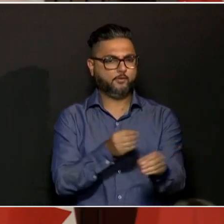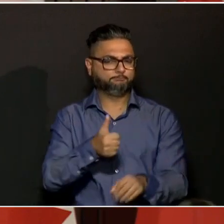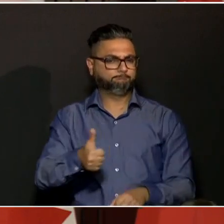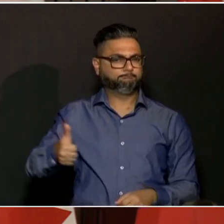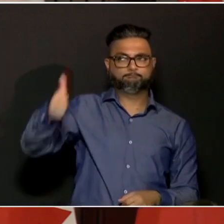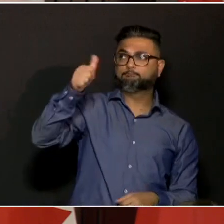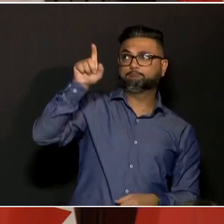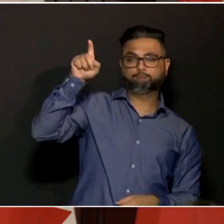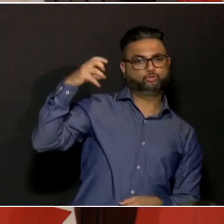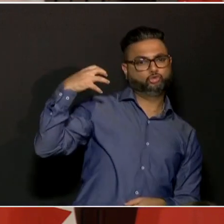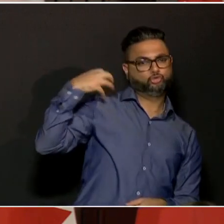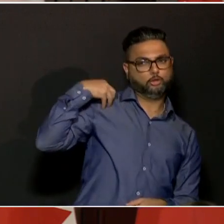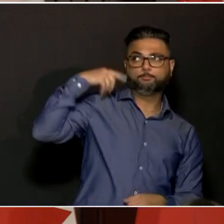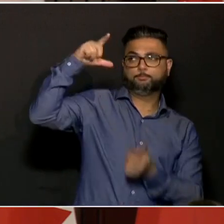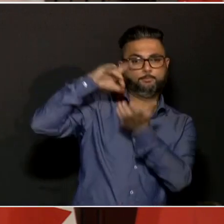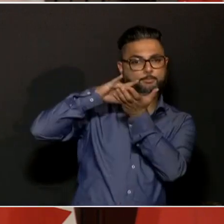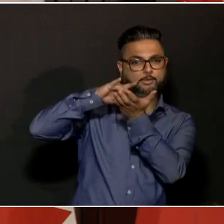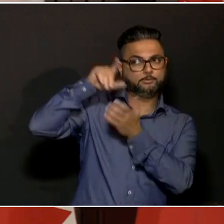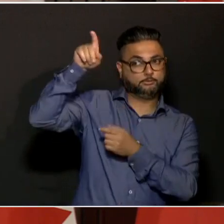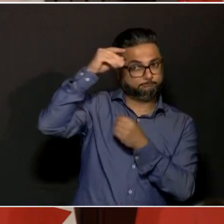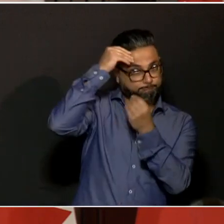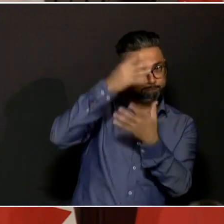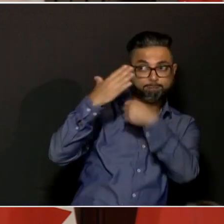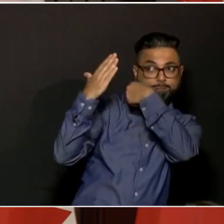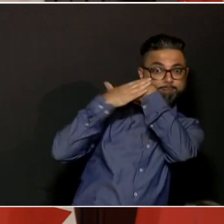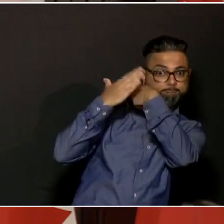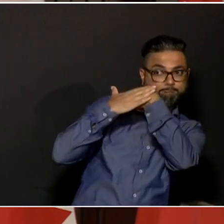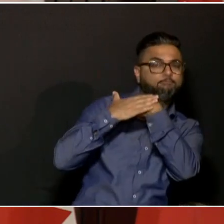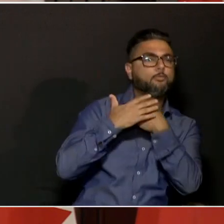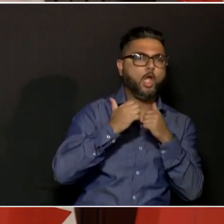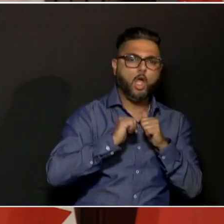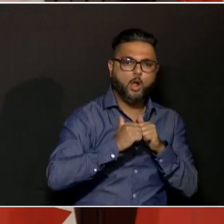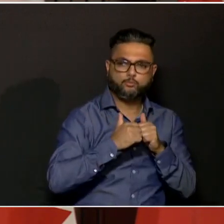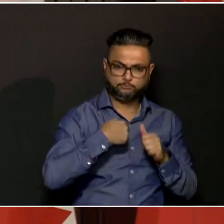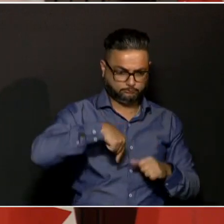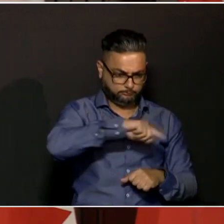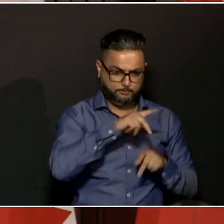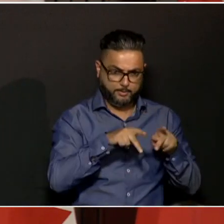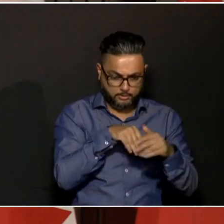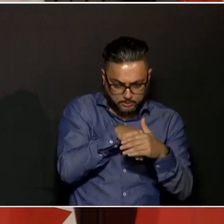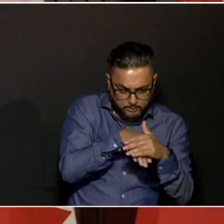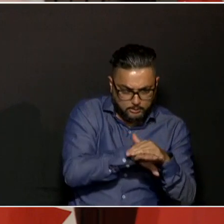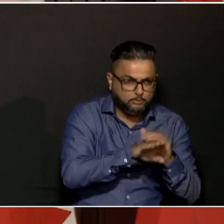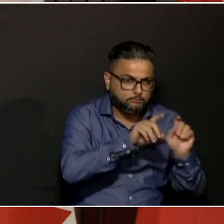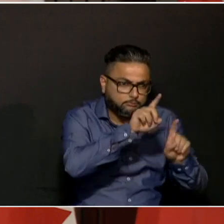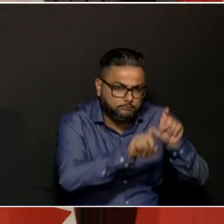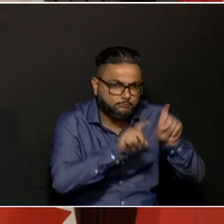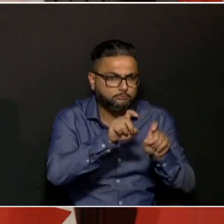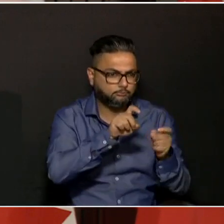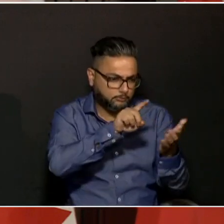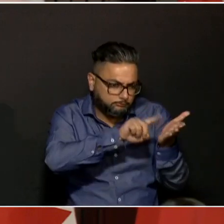issued by the office of the chief medical officer of health and screening individuals who wish to enter their businesses.